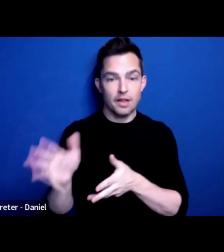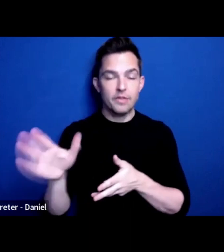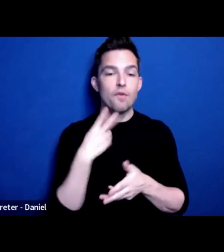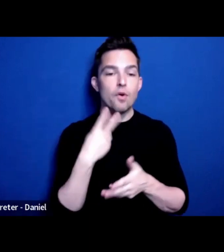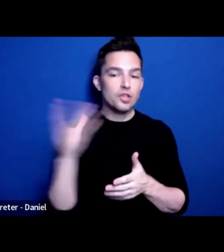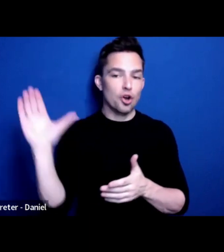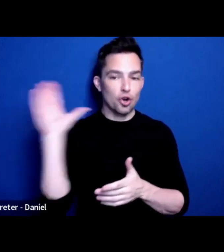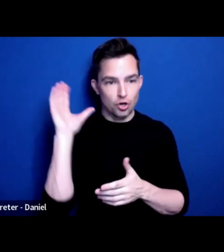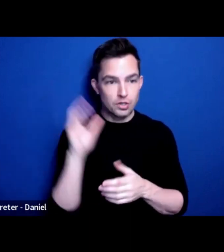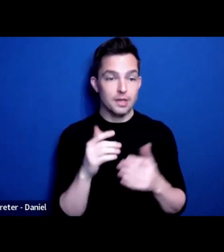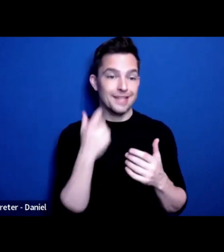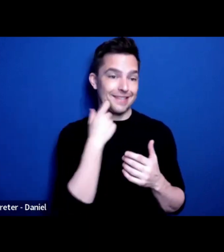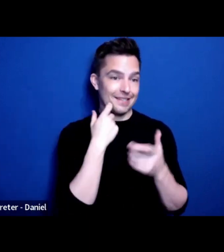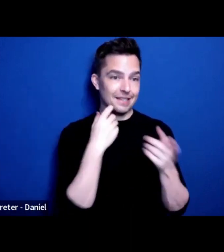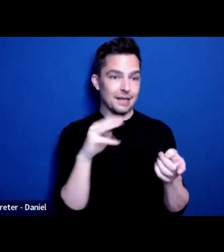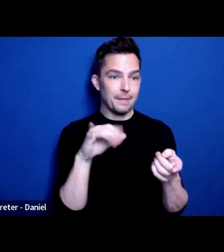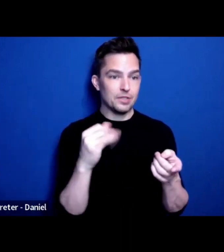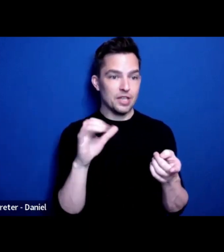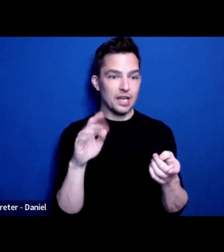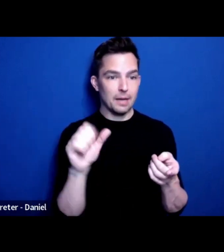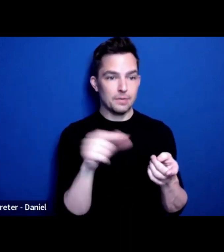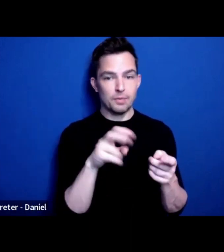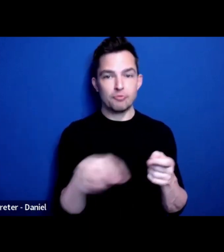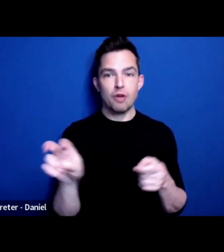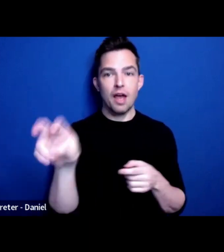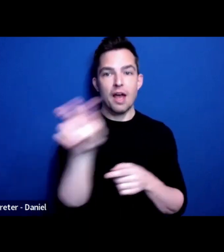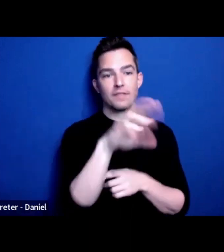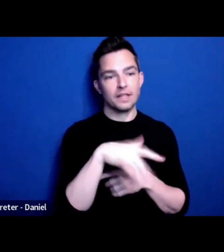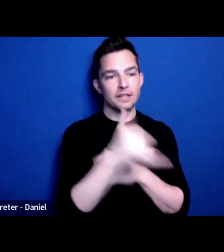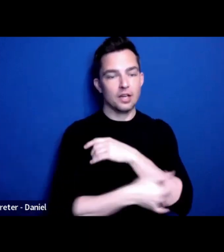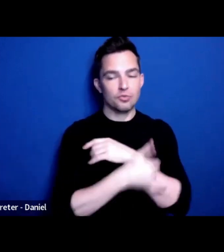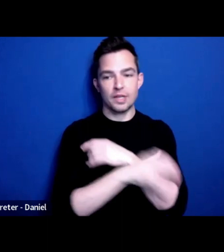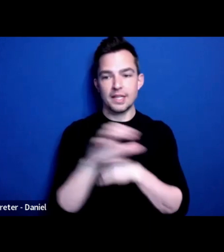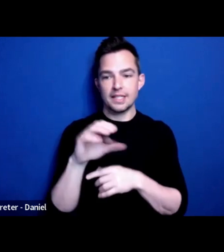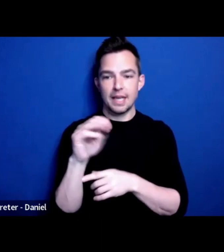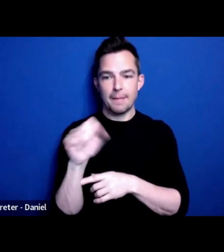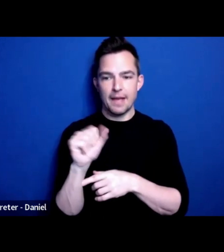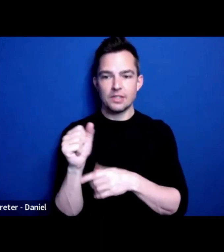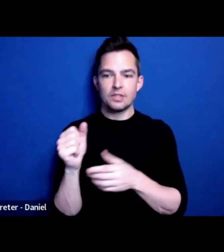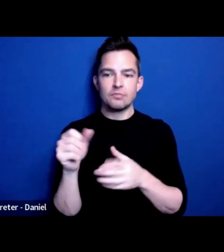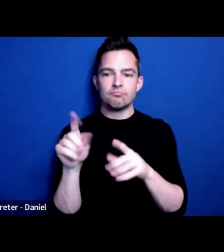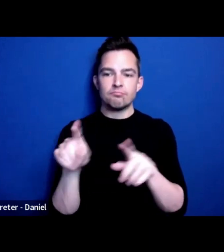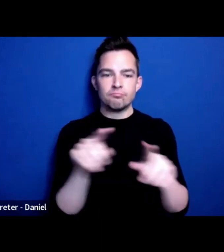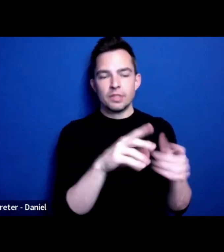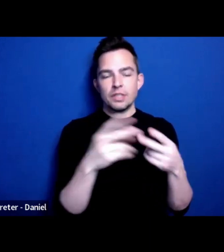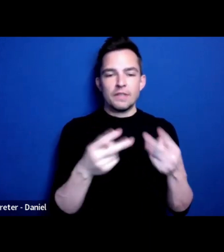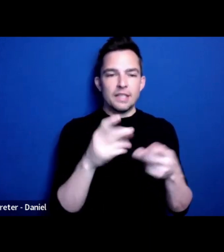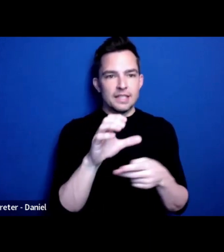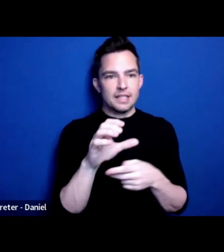Lately, Miss Jacobs has been traveling around the country in collaboration with CMS to visit HCBS living sites and